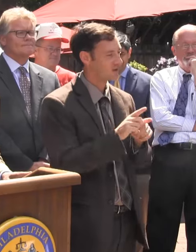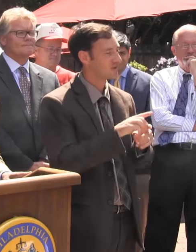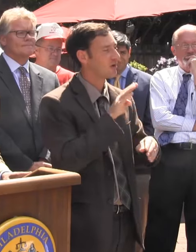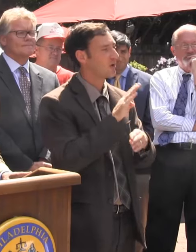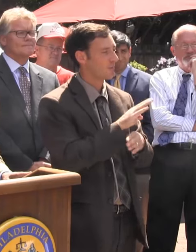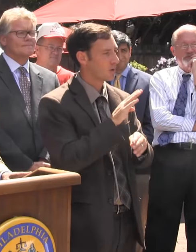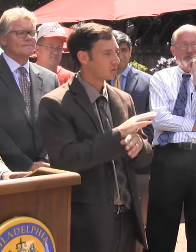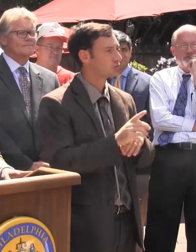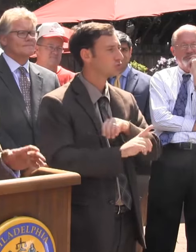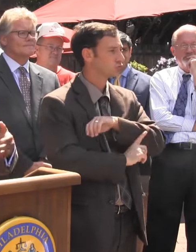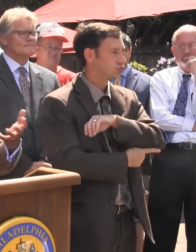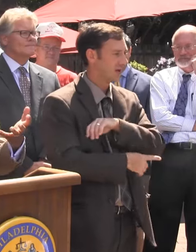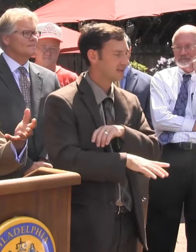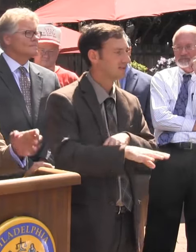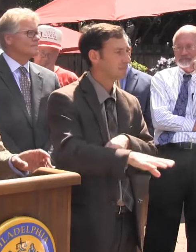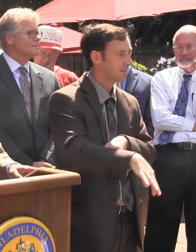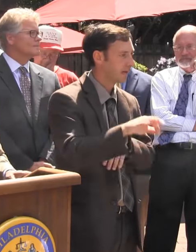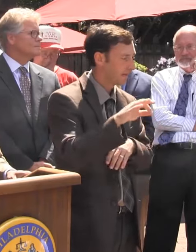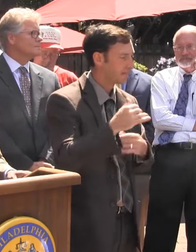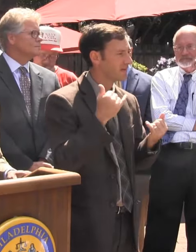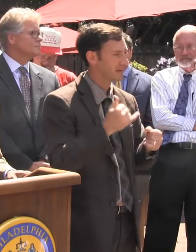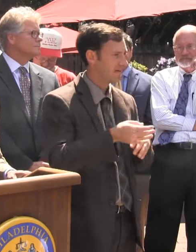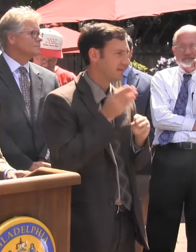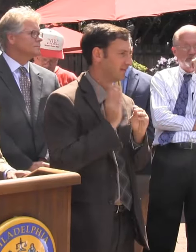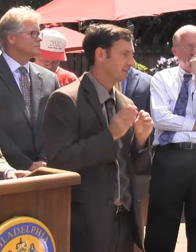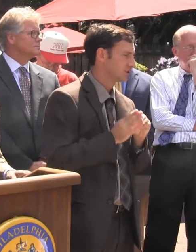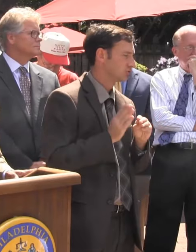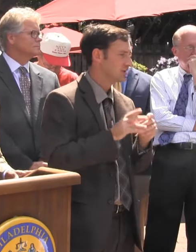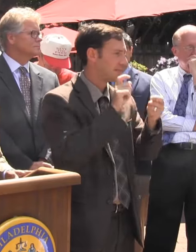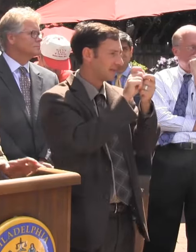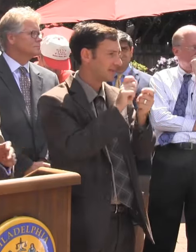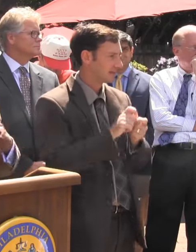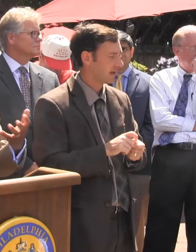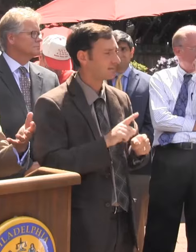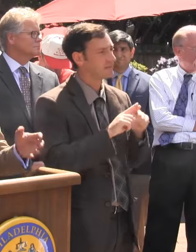pick up. We're literally finishing up some of the details of on that and some maps and